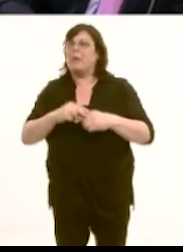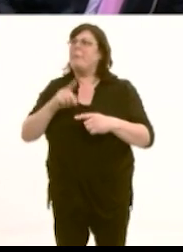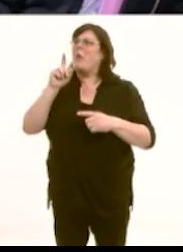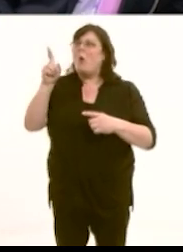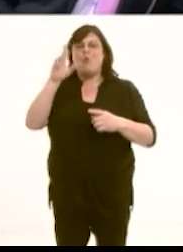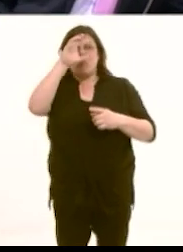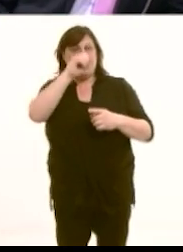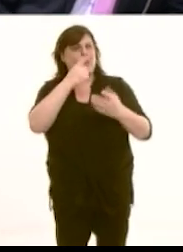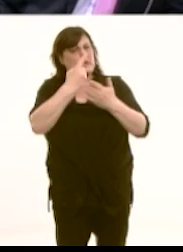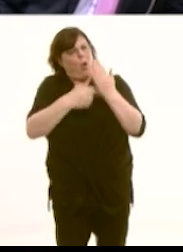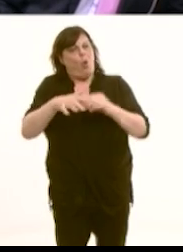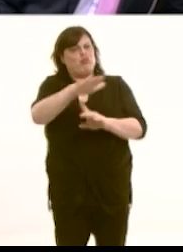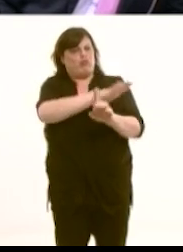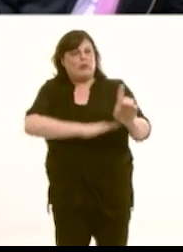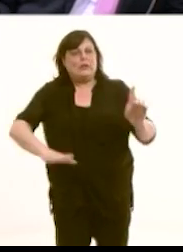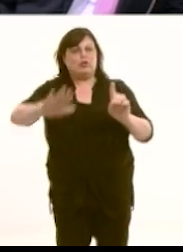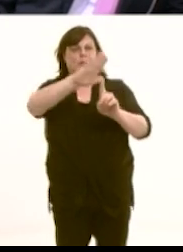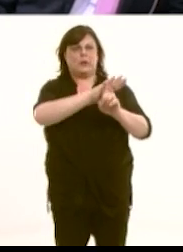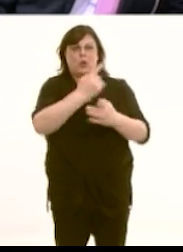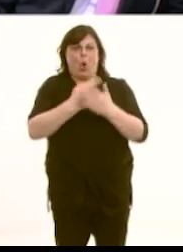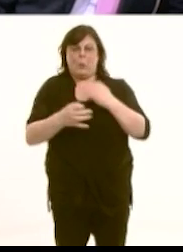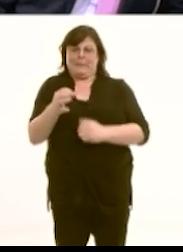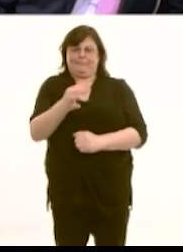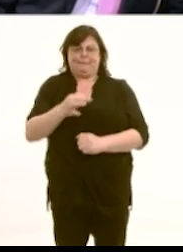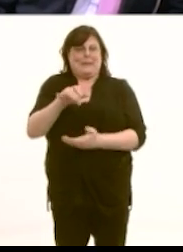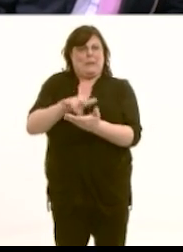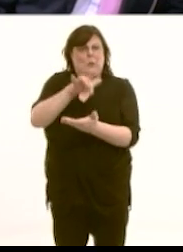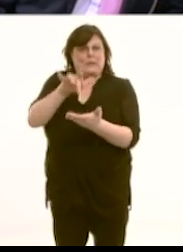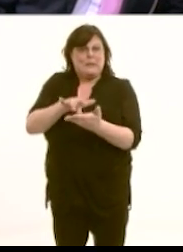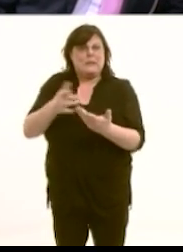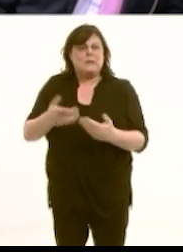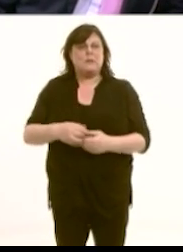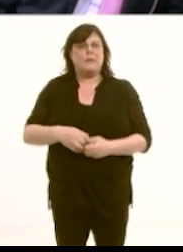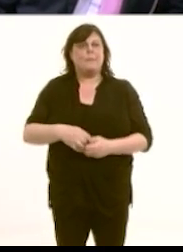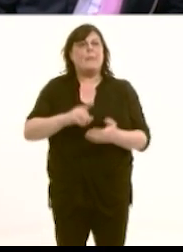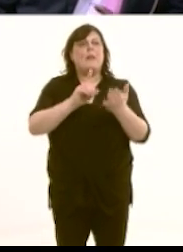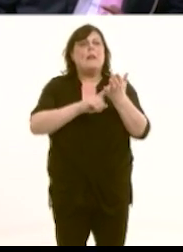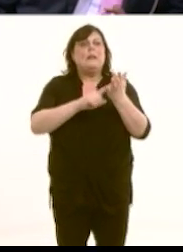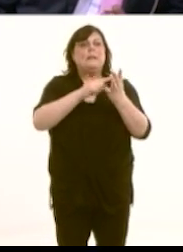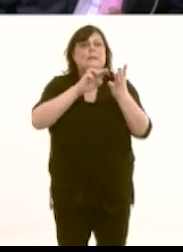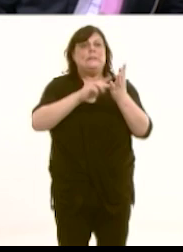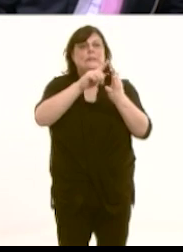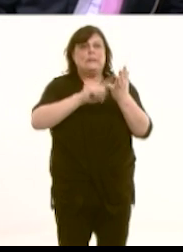the city of Swansea and other towns on the outside that are not part of the region.